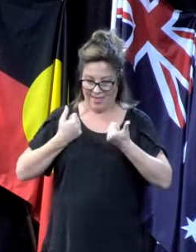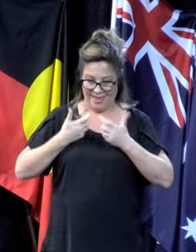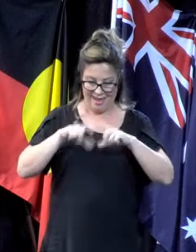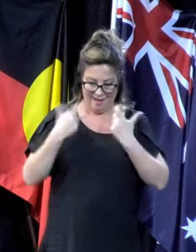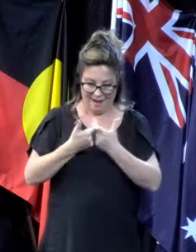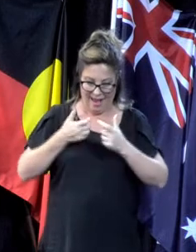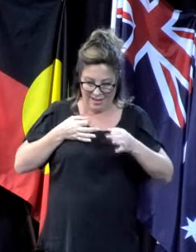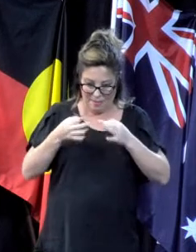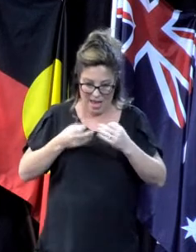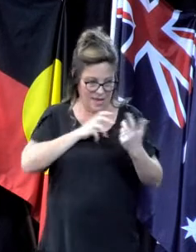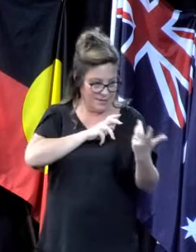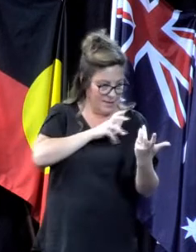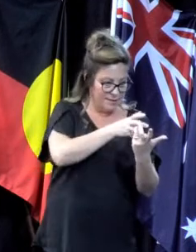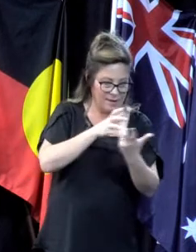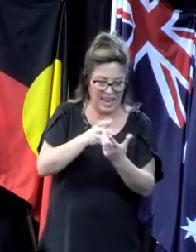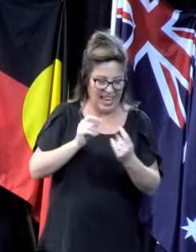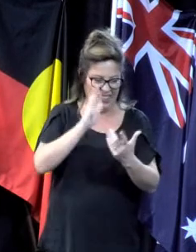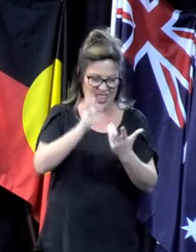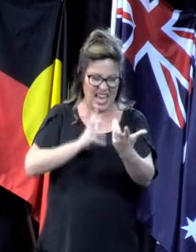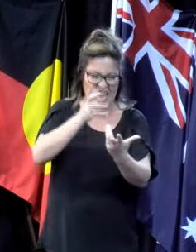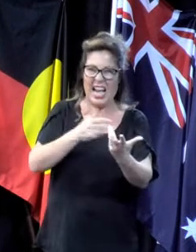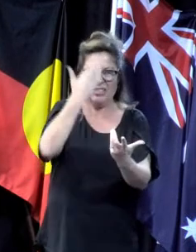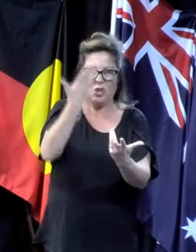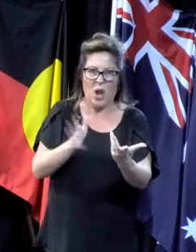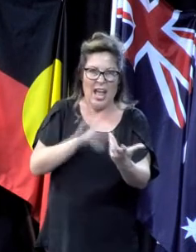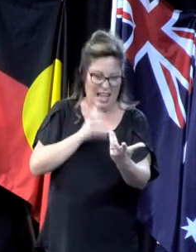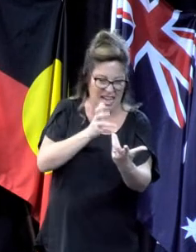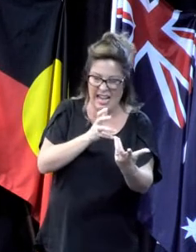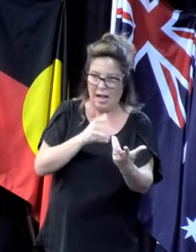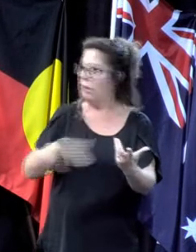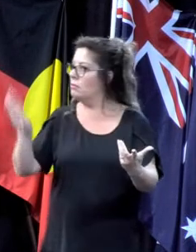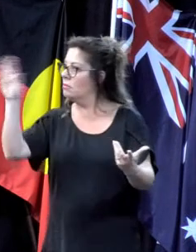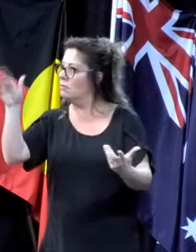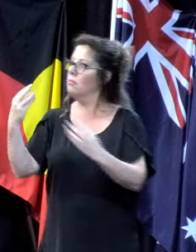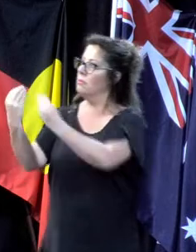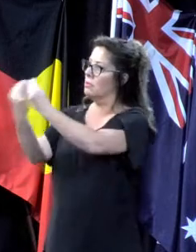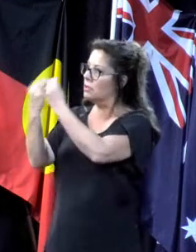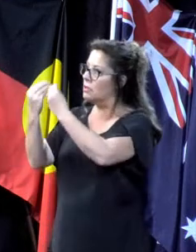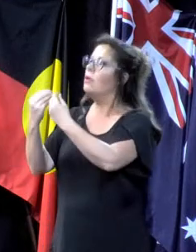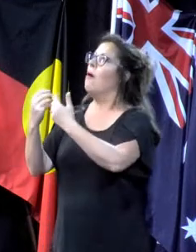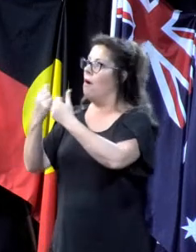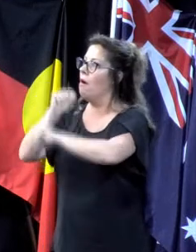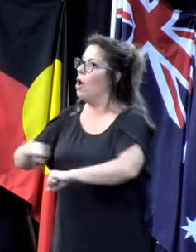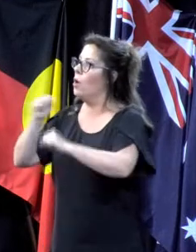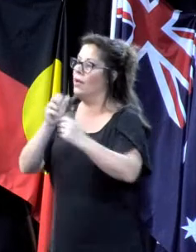and guidance in the delivery of it because it’s not necessarily something that you just wake up knowing how to do,